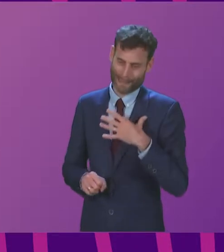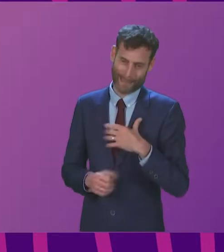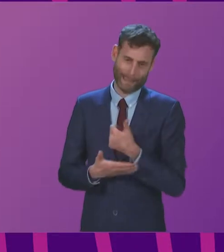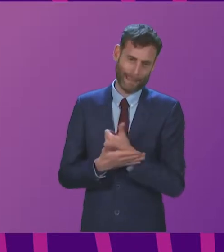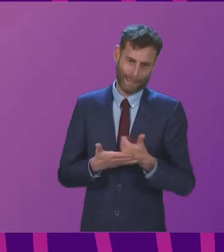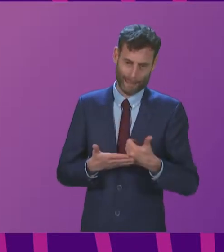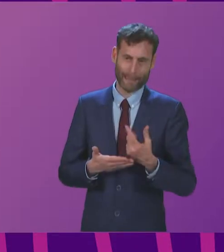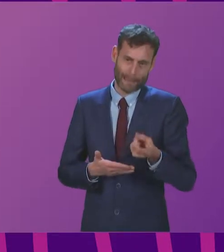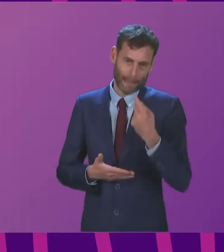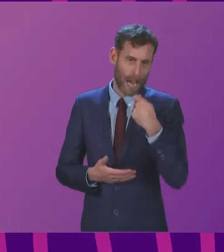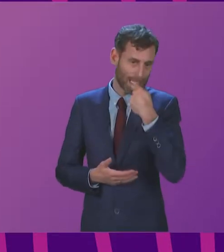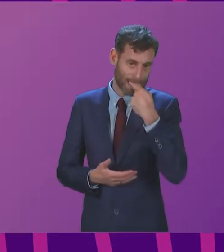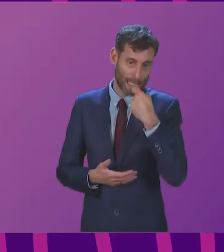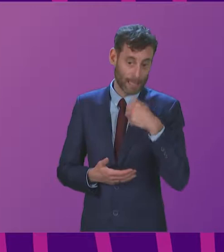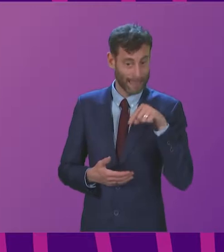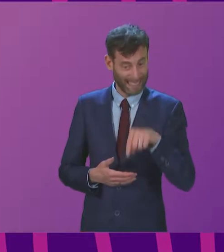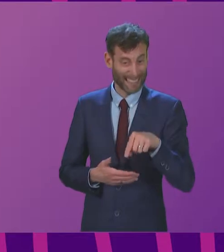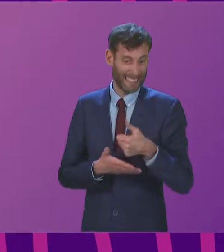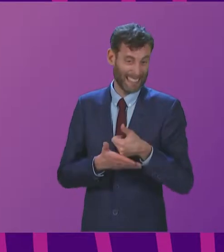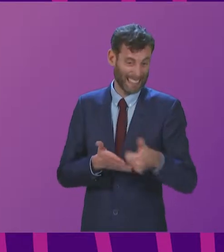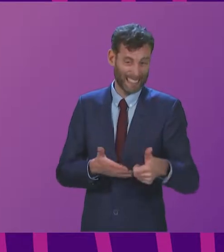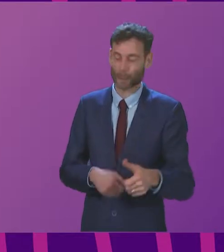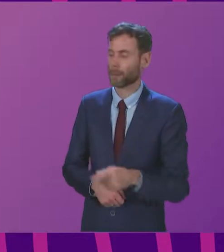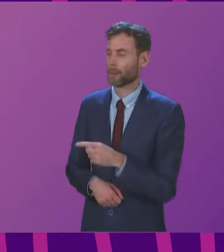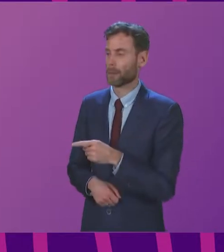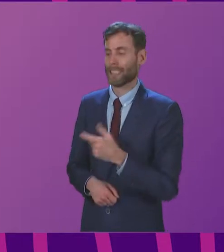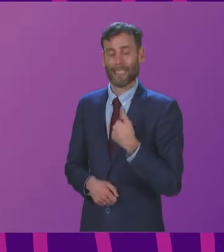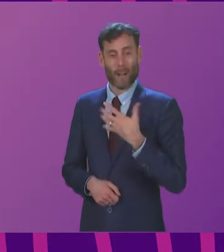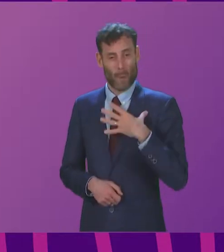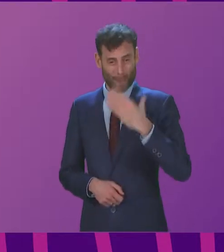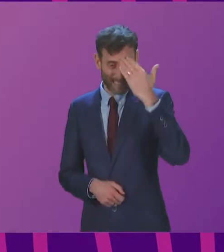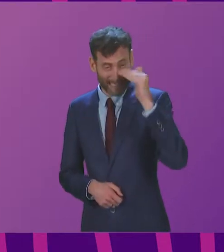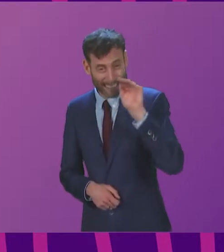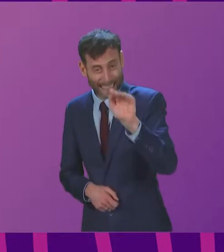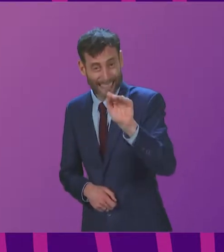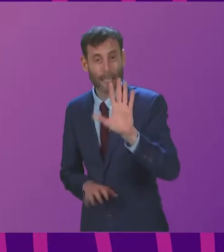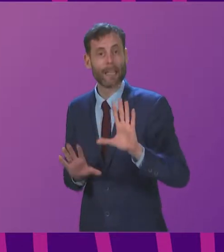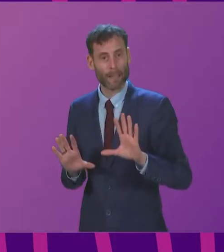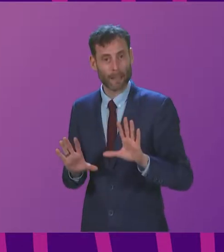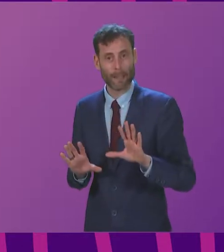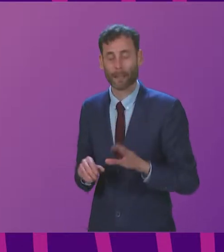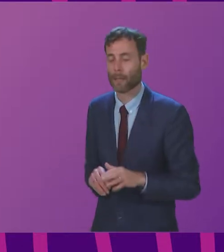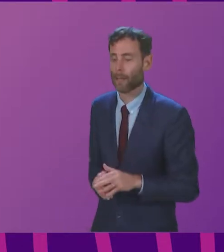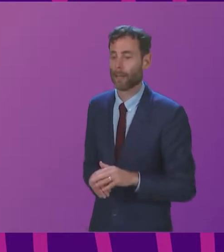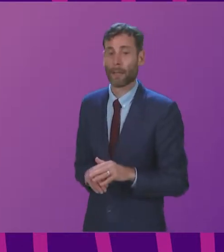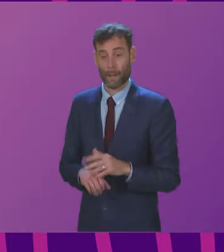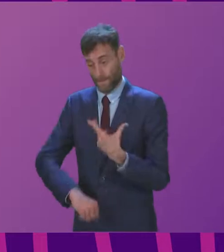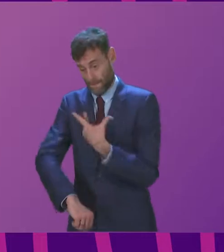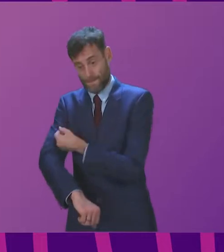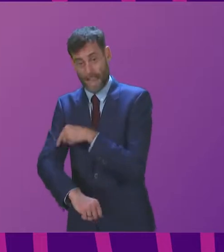I really want to strongly emphasise this point. We should not be telling people that it is an either/or choice. People should get vaccinated and test